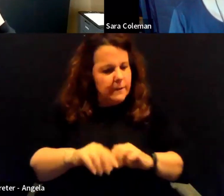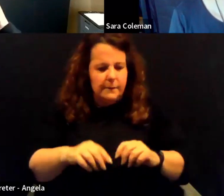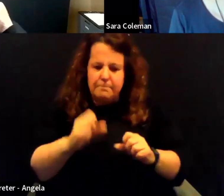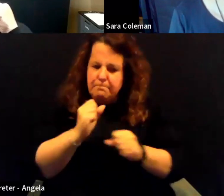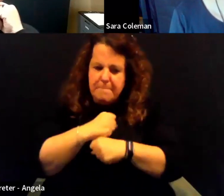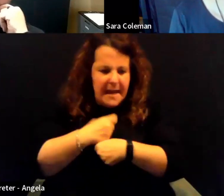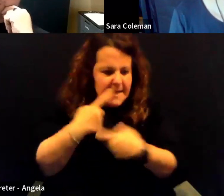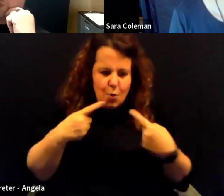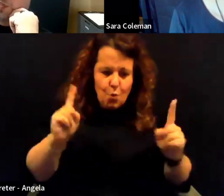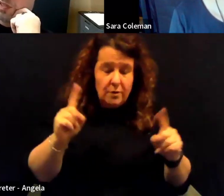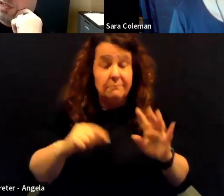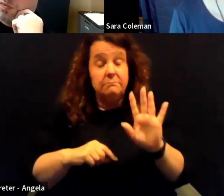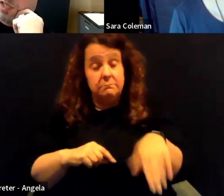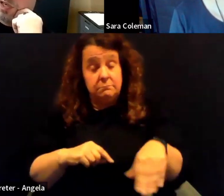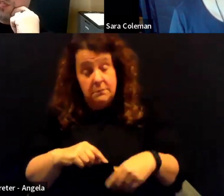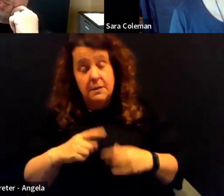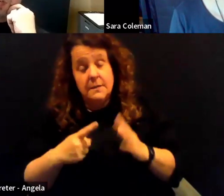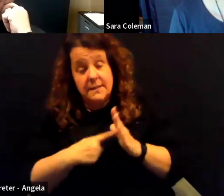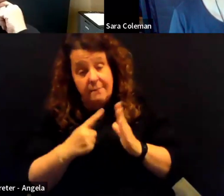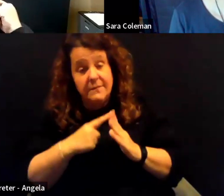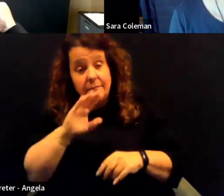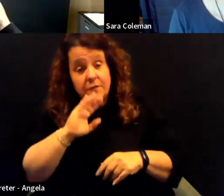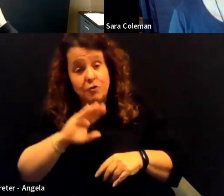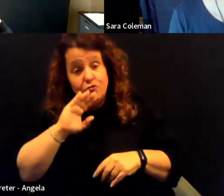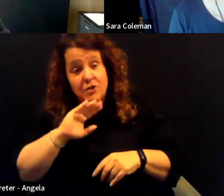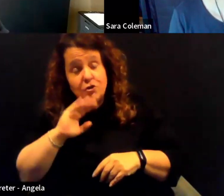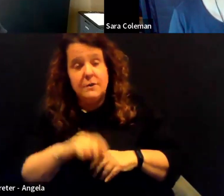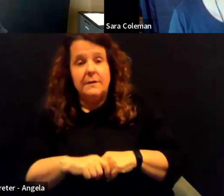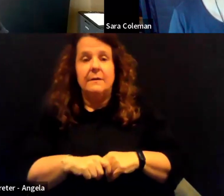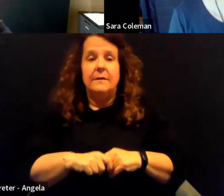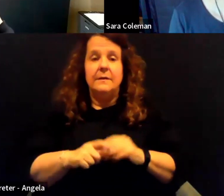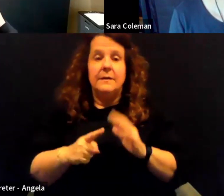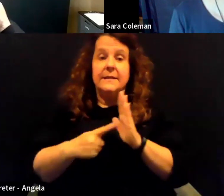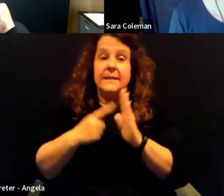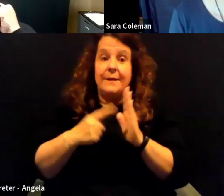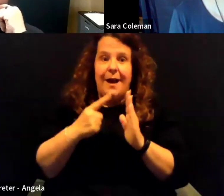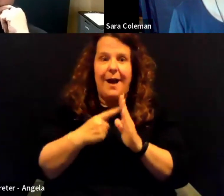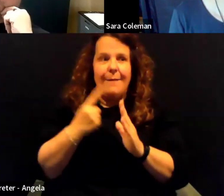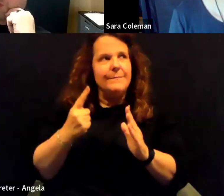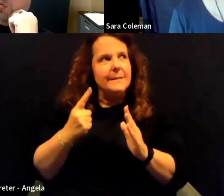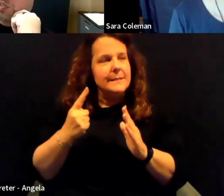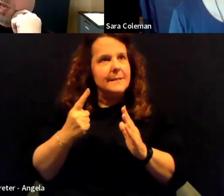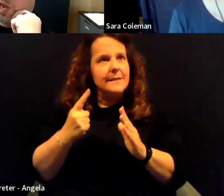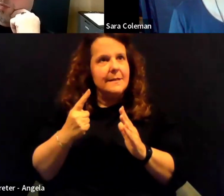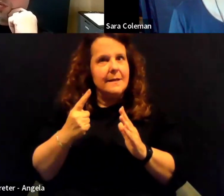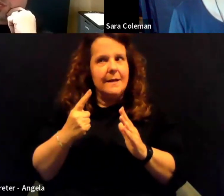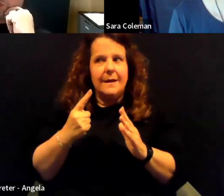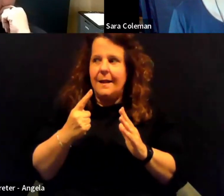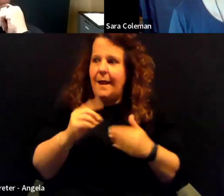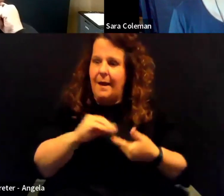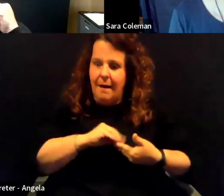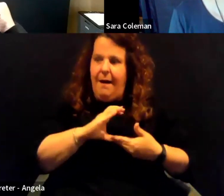Sometimes it leaves them with a tremendous amount of like, wow, I just, I made a change today. I made a difference here.